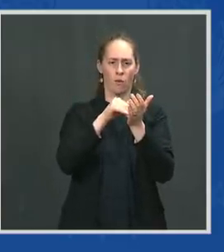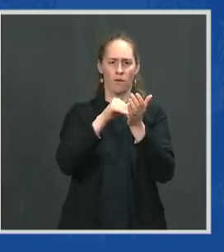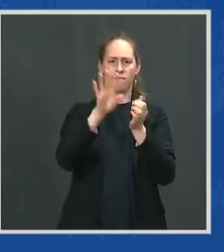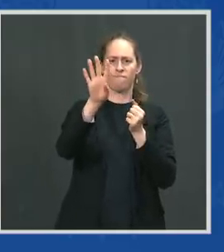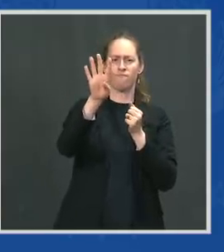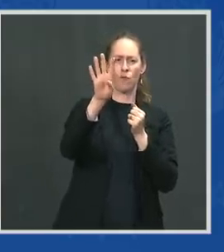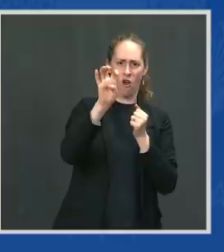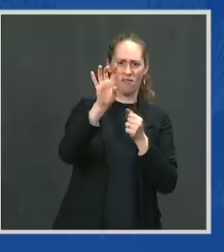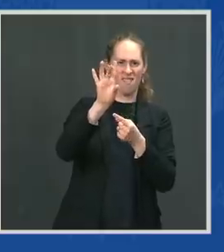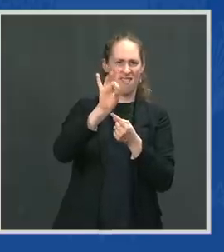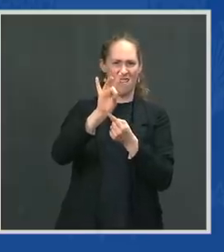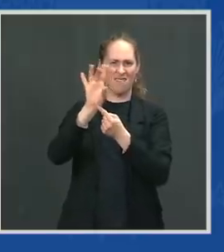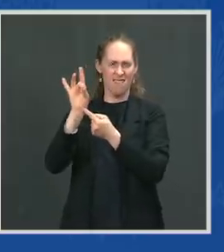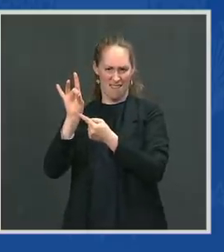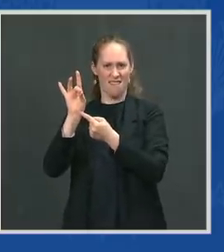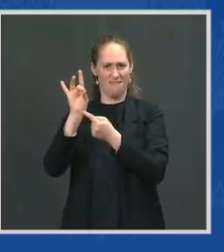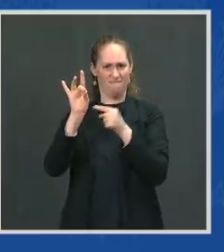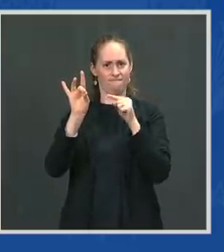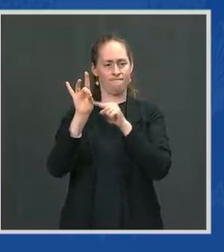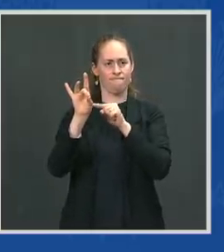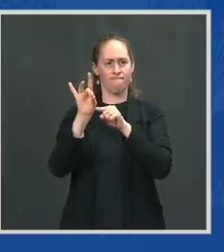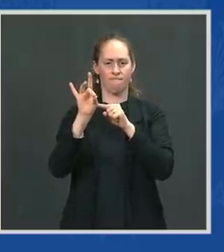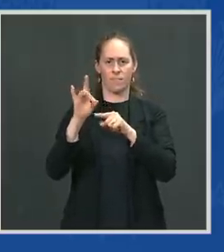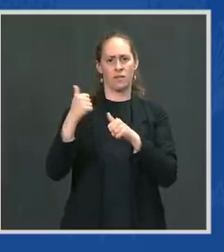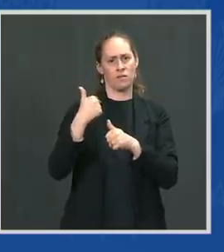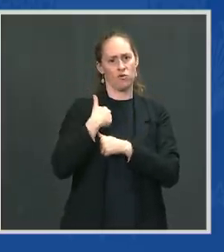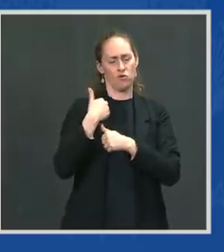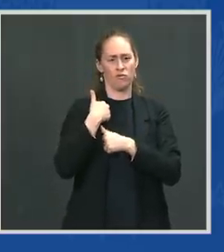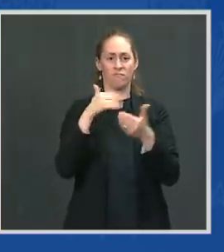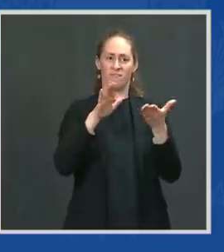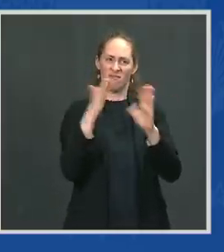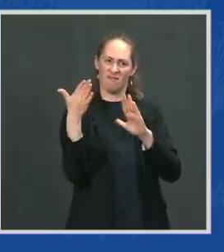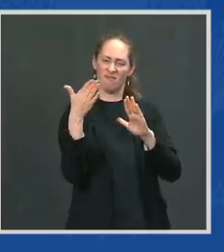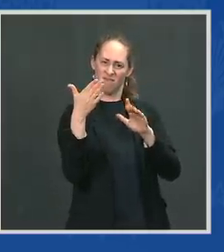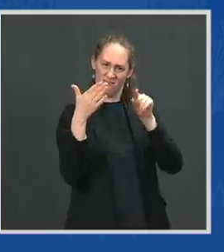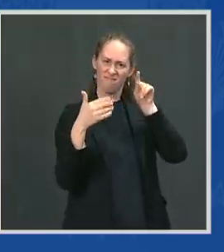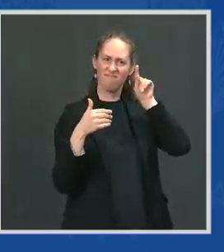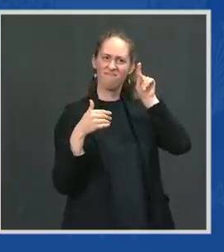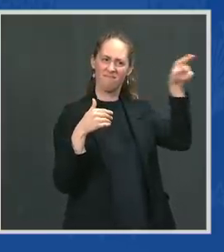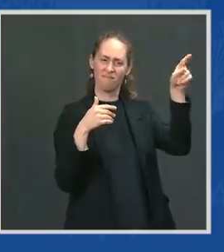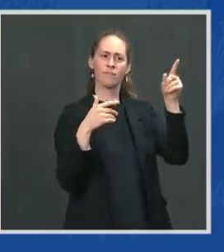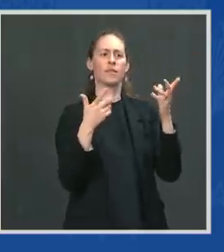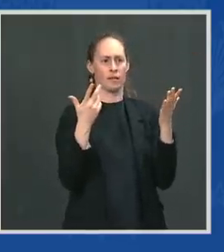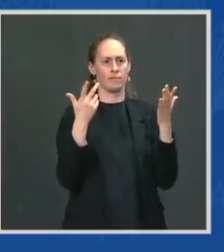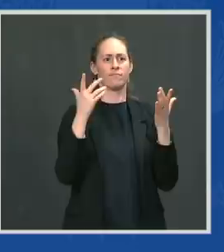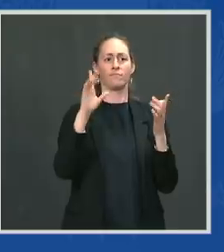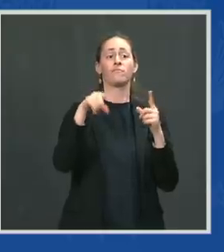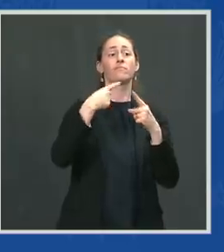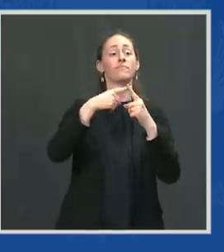and personnel who have died in Operation Enduring Freedom and Operation Freedom's Sentinel --